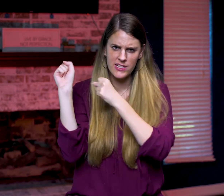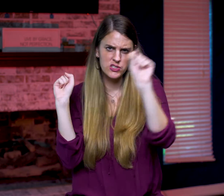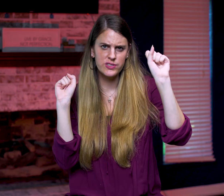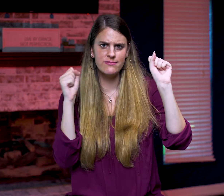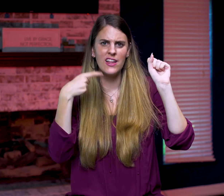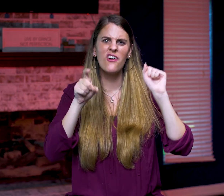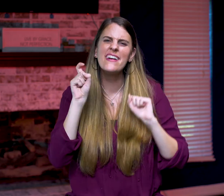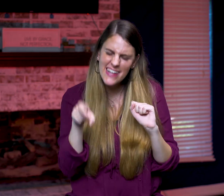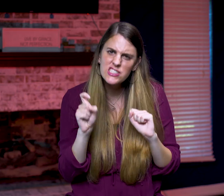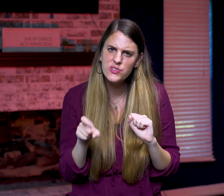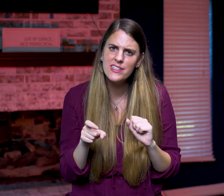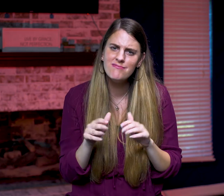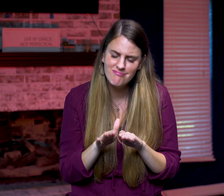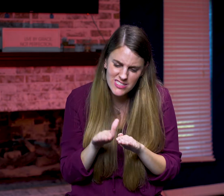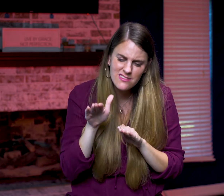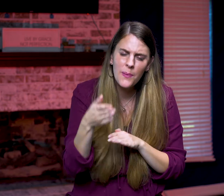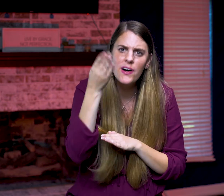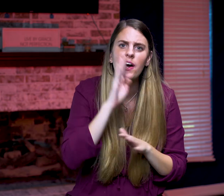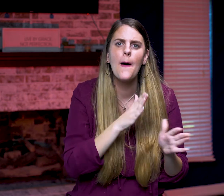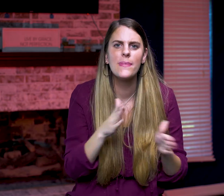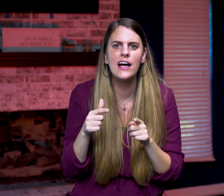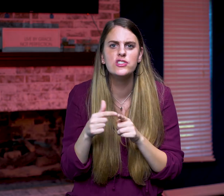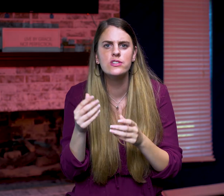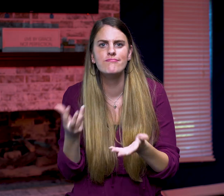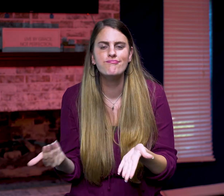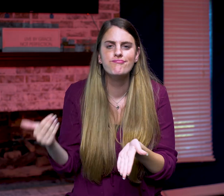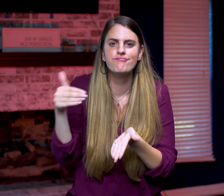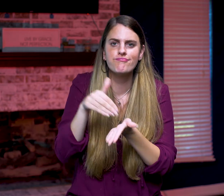and they’re a necessary step in God’s plan